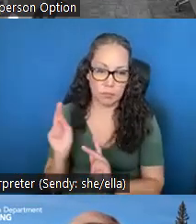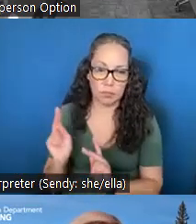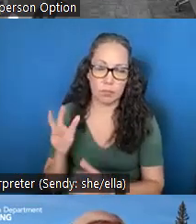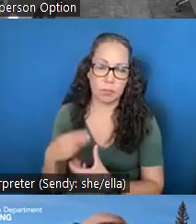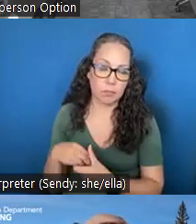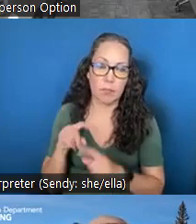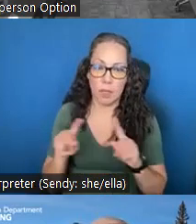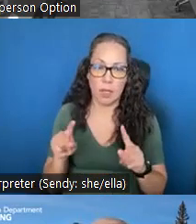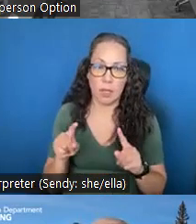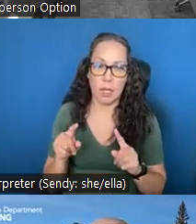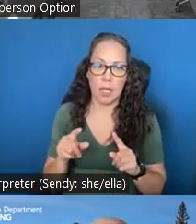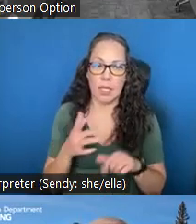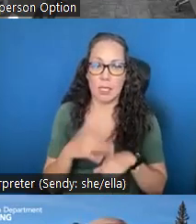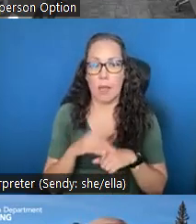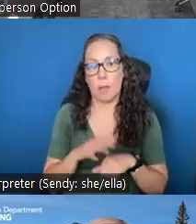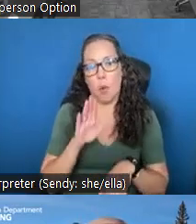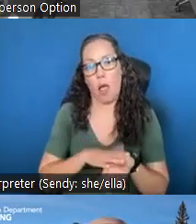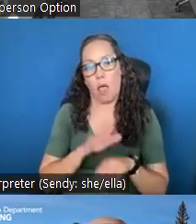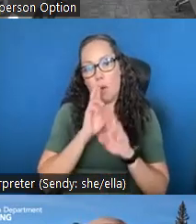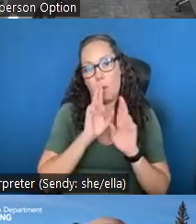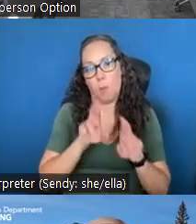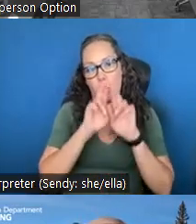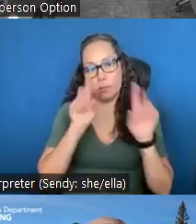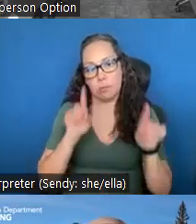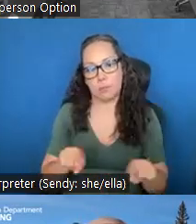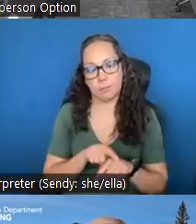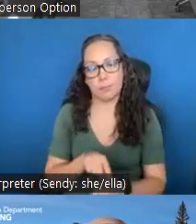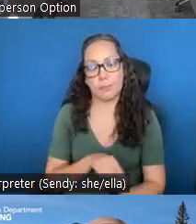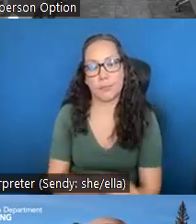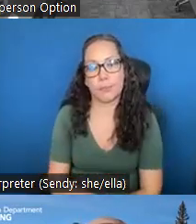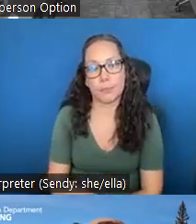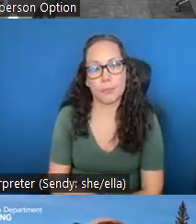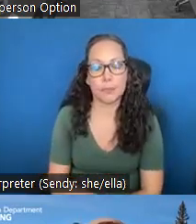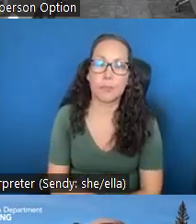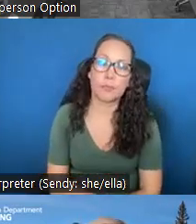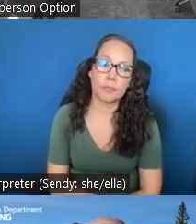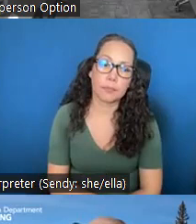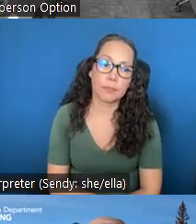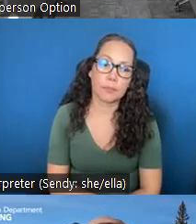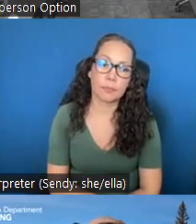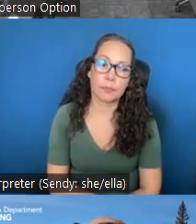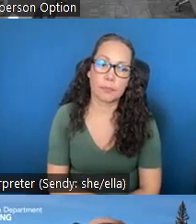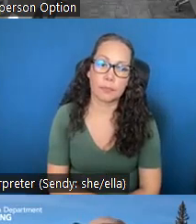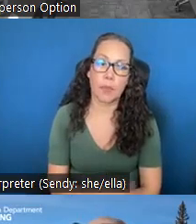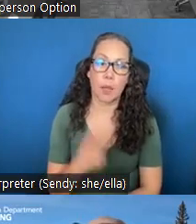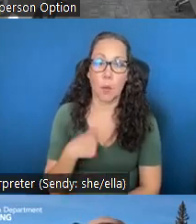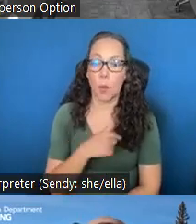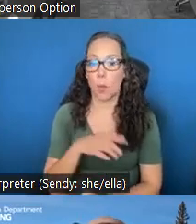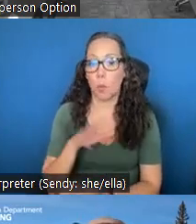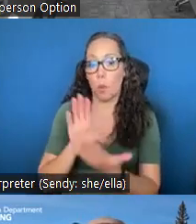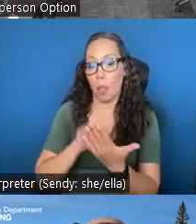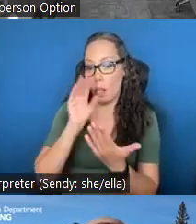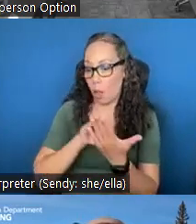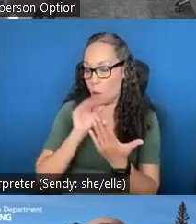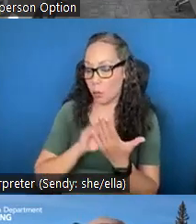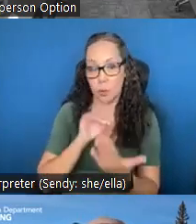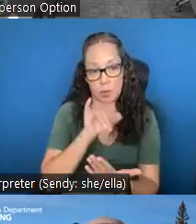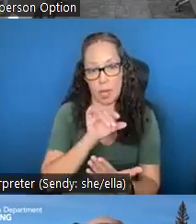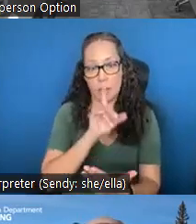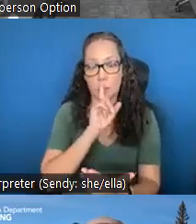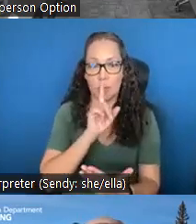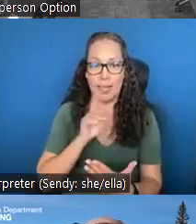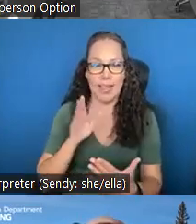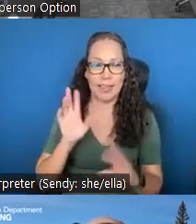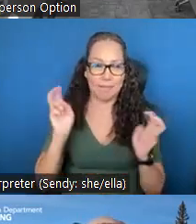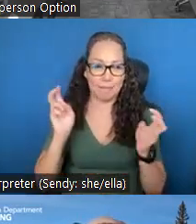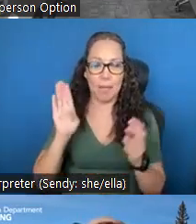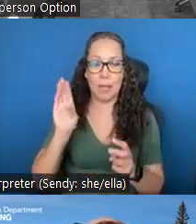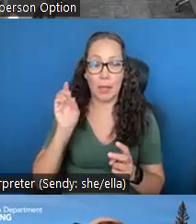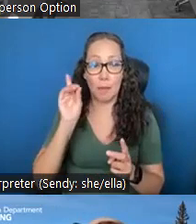reports so here's what we learned this is really the body of the work as we sit today one year in